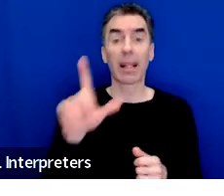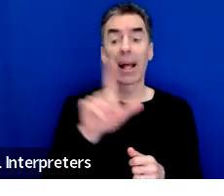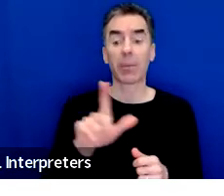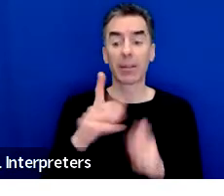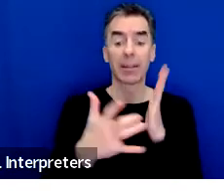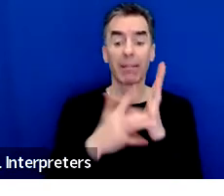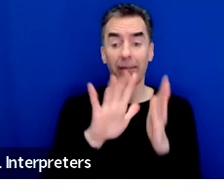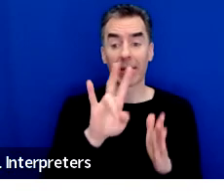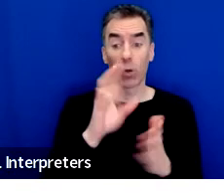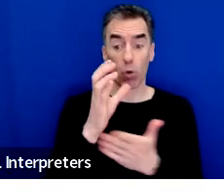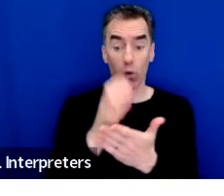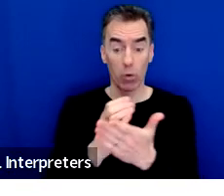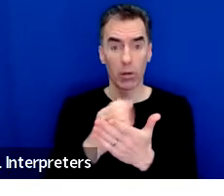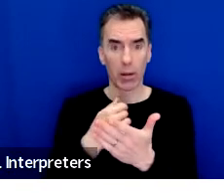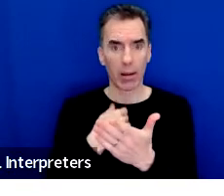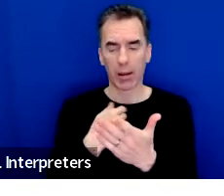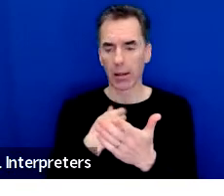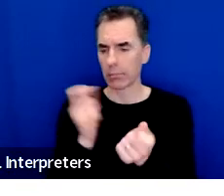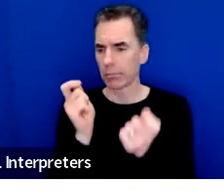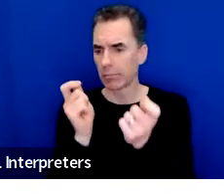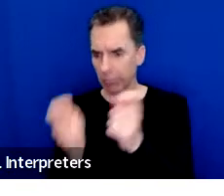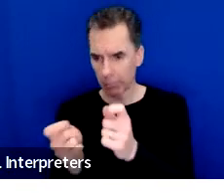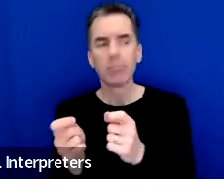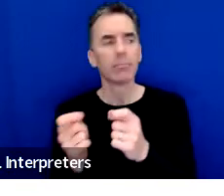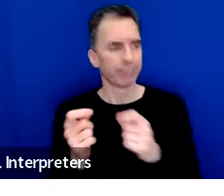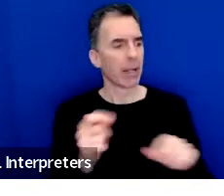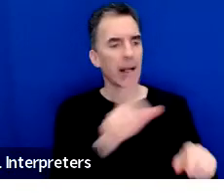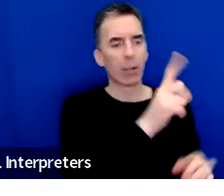and how I incorporated library resources into that course.